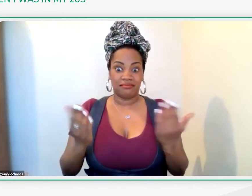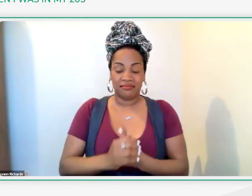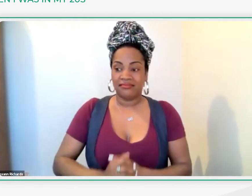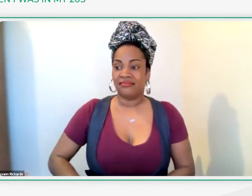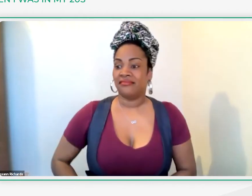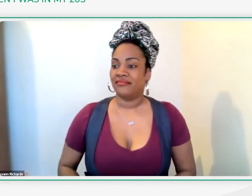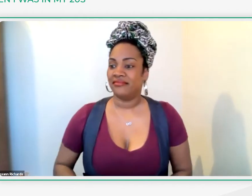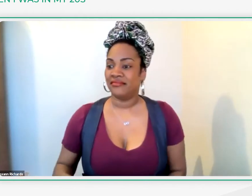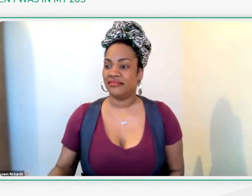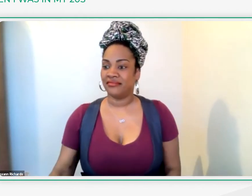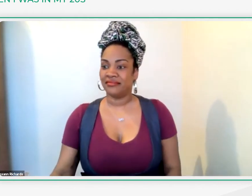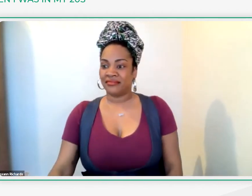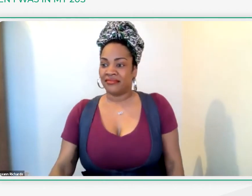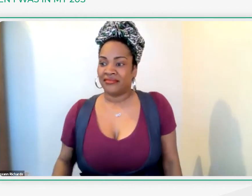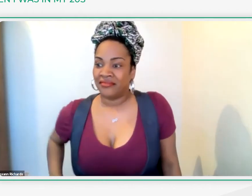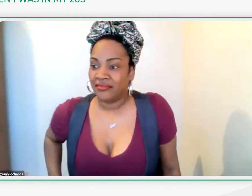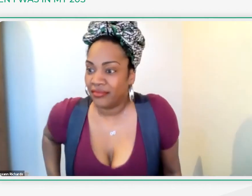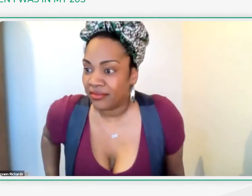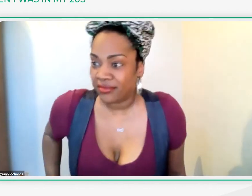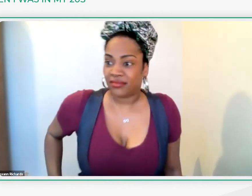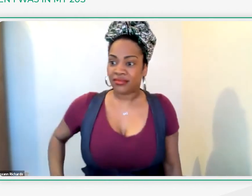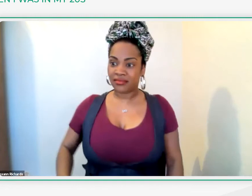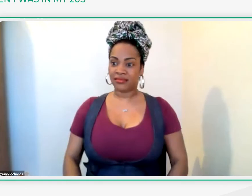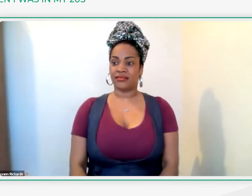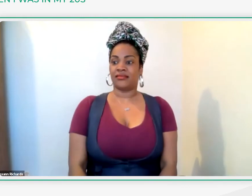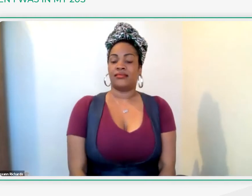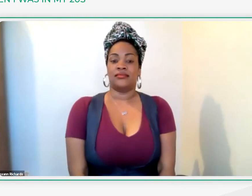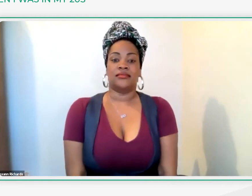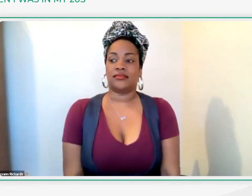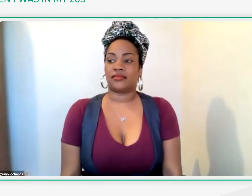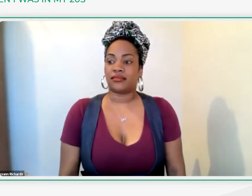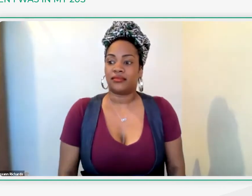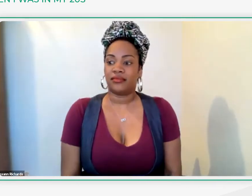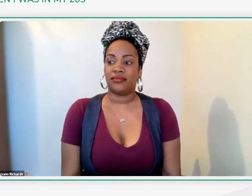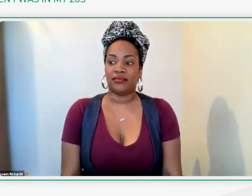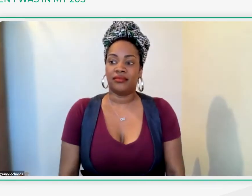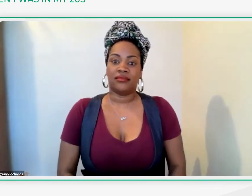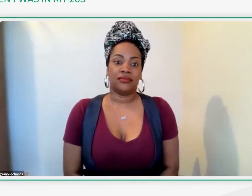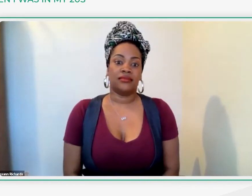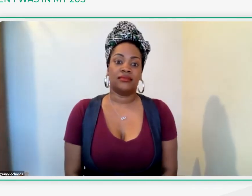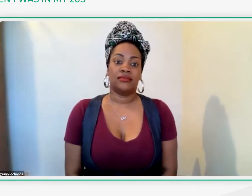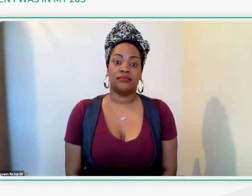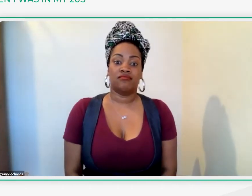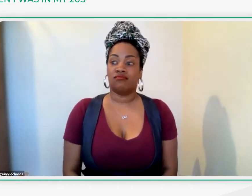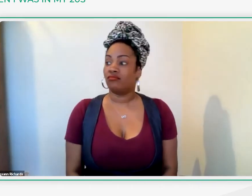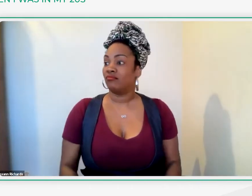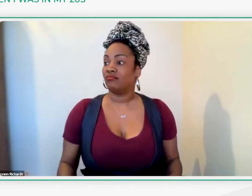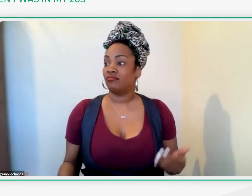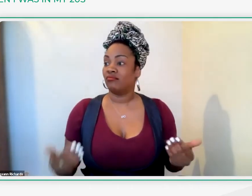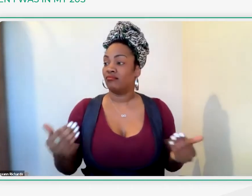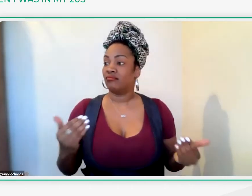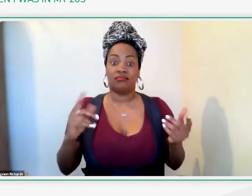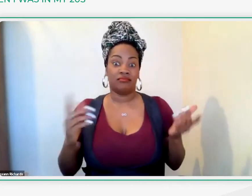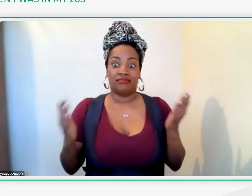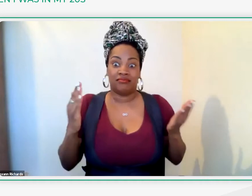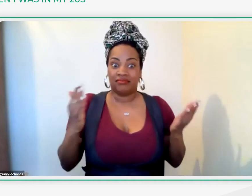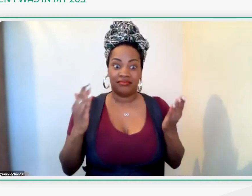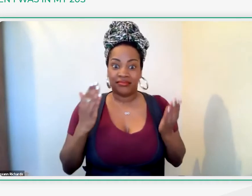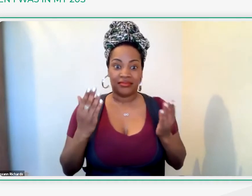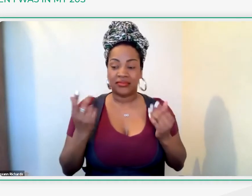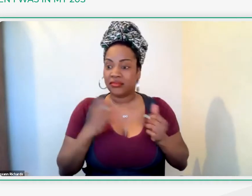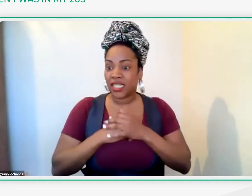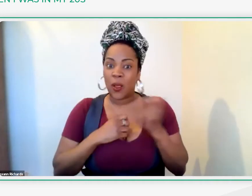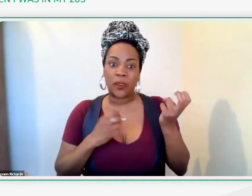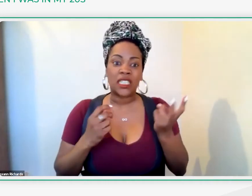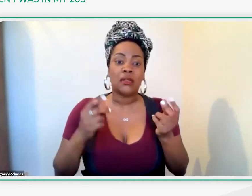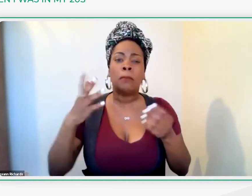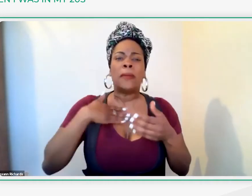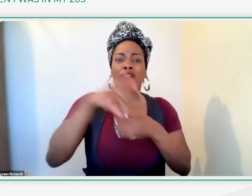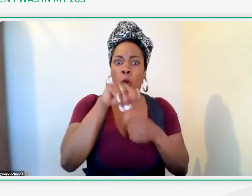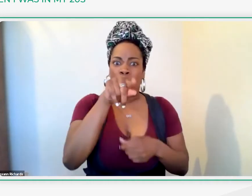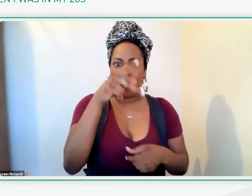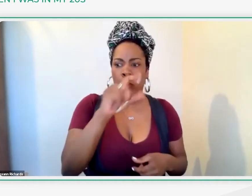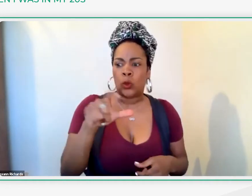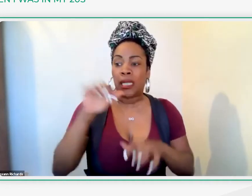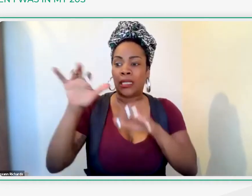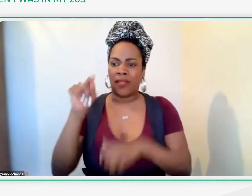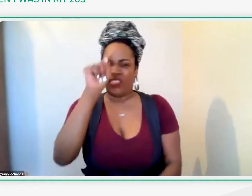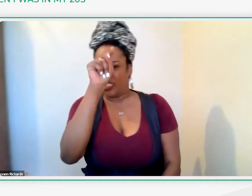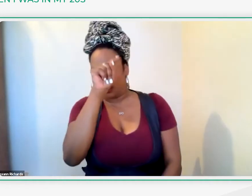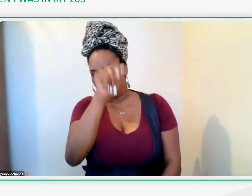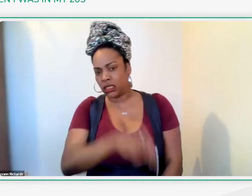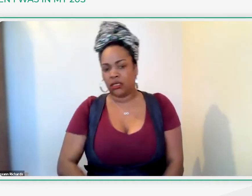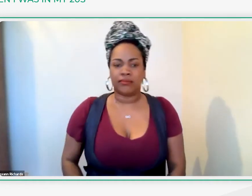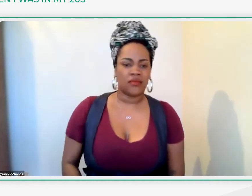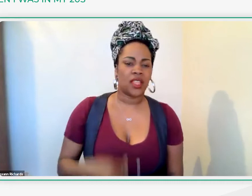What are your thoughts?